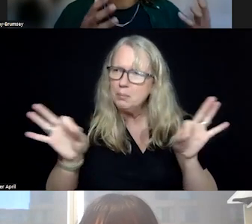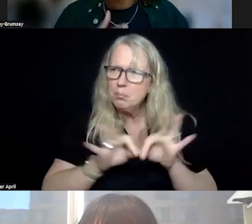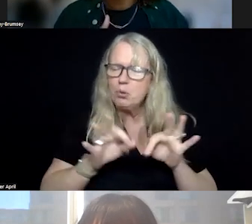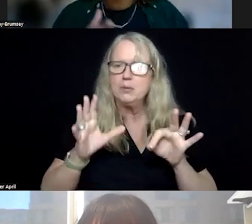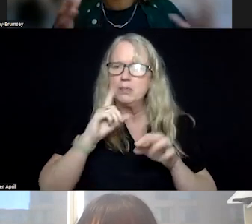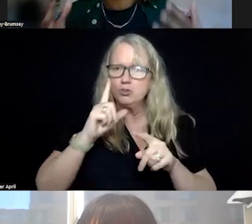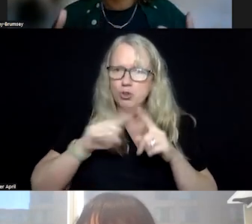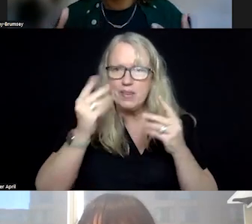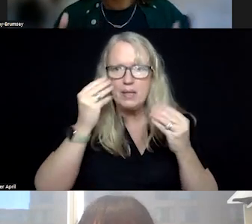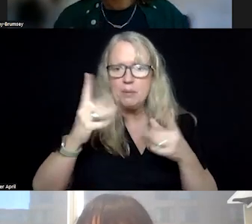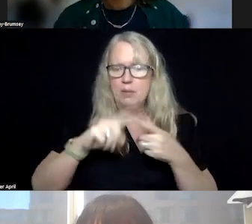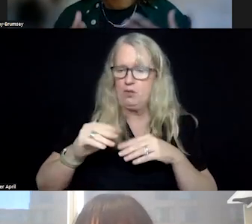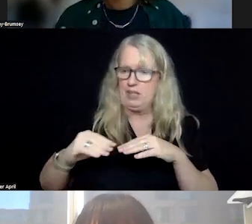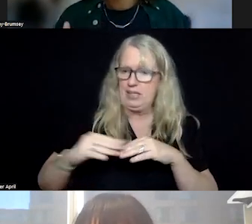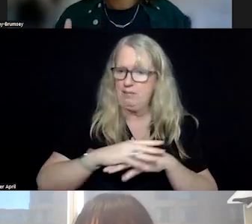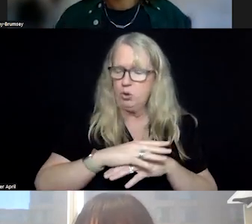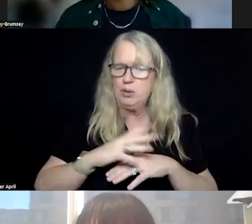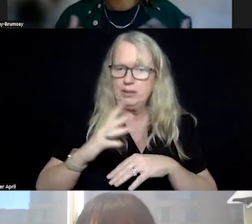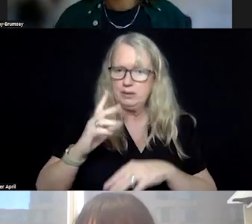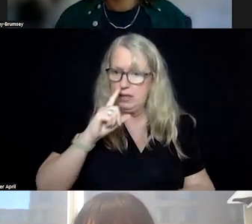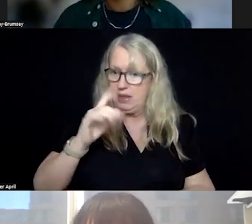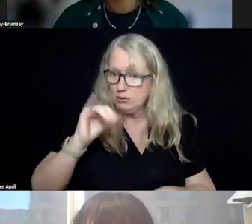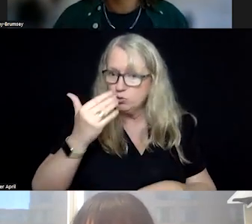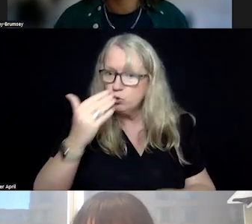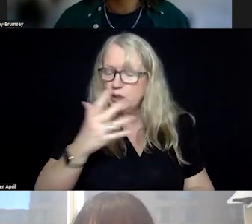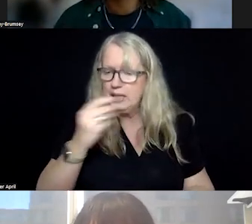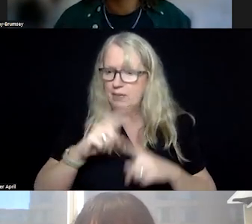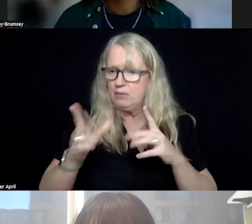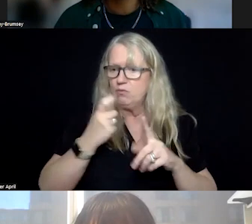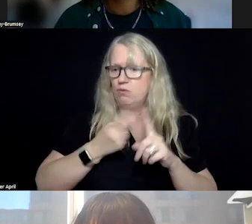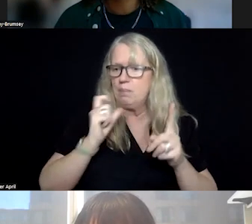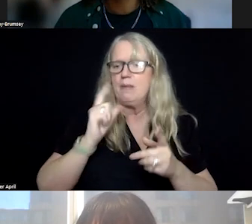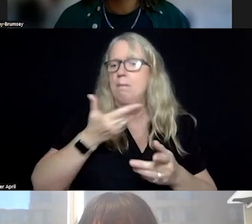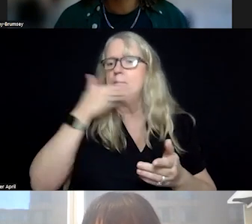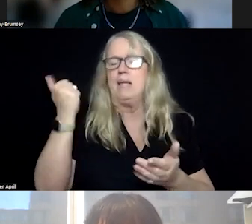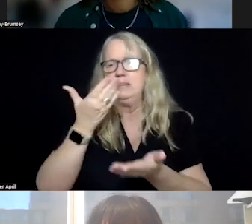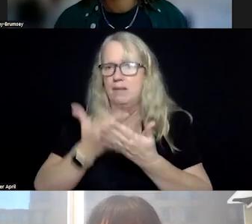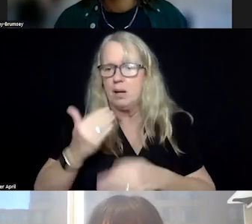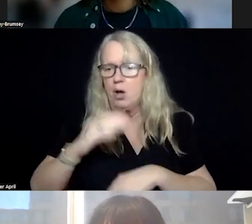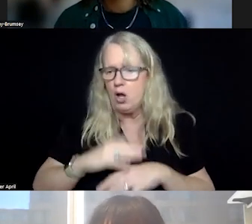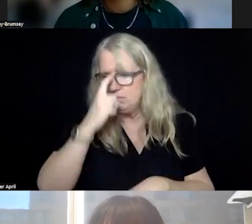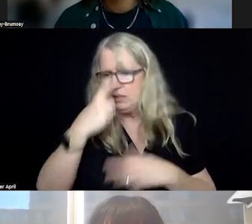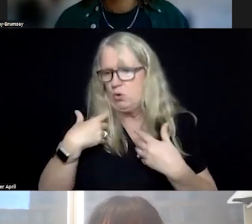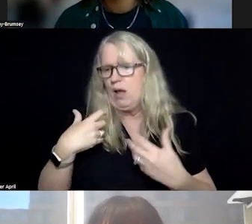THE INFLUENCERS ARE PUTTING OUT IS GOOD AND SO THEY DID THIS